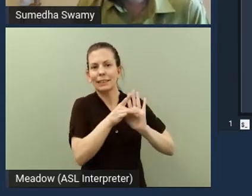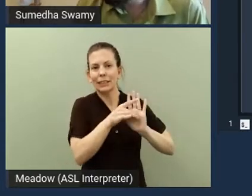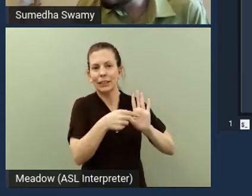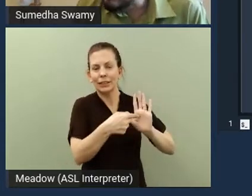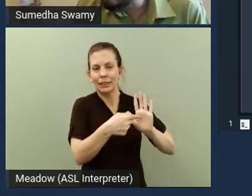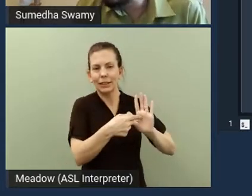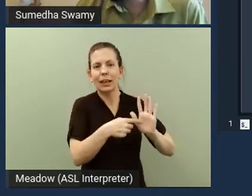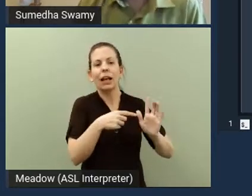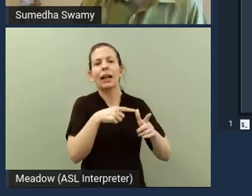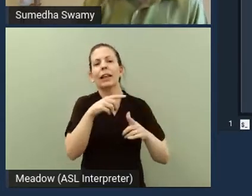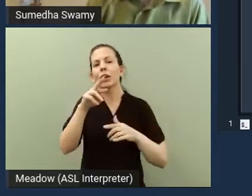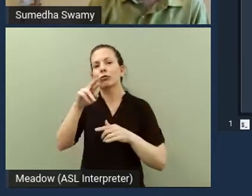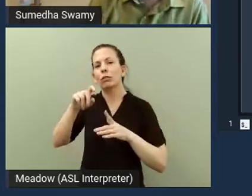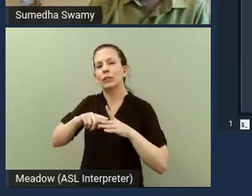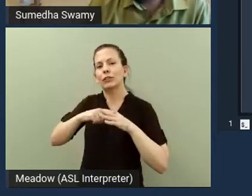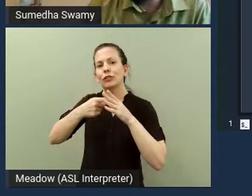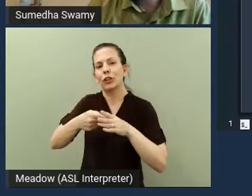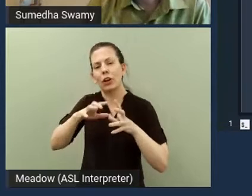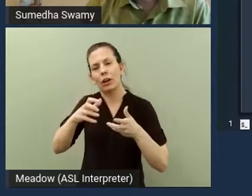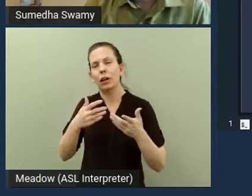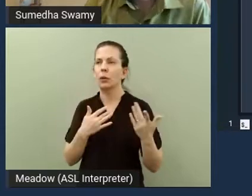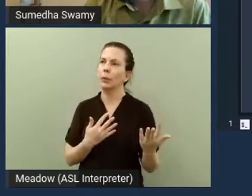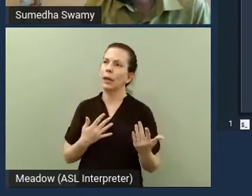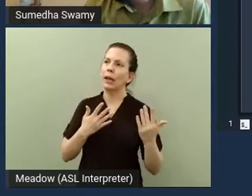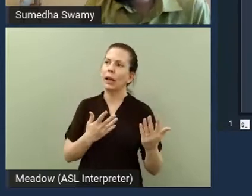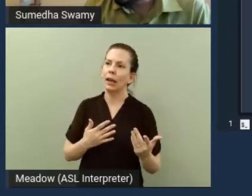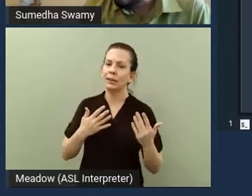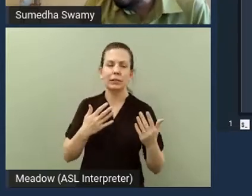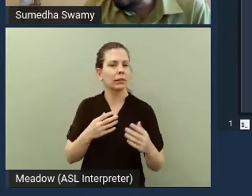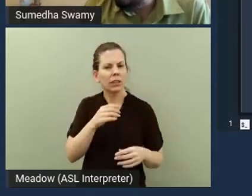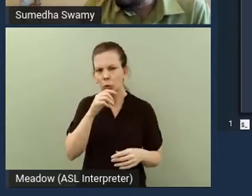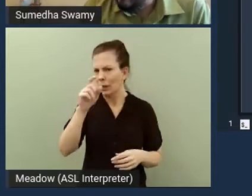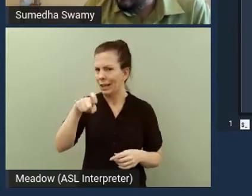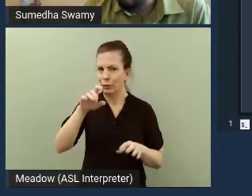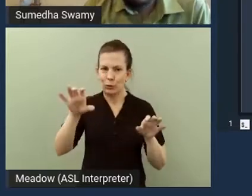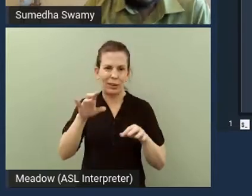and restart the kernel, wait for a while. You don't need to do any of that now.